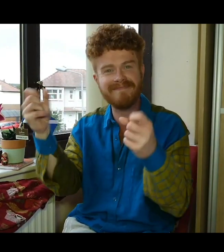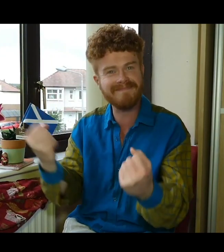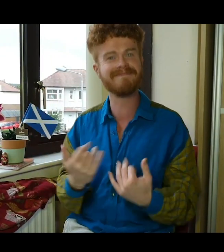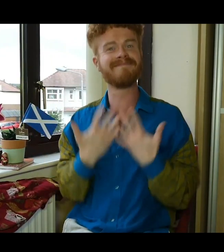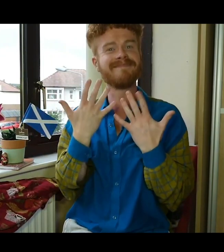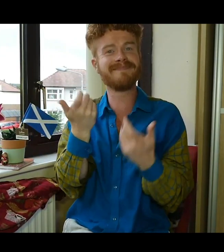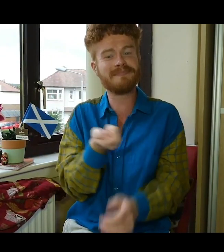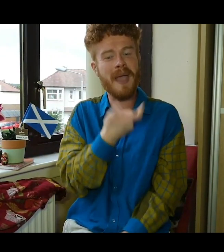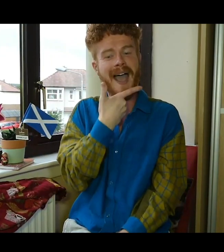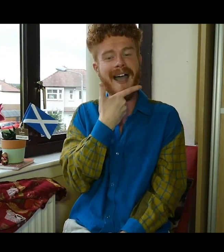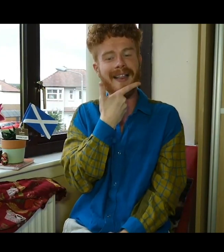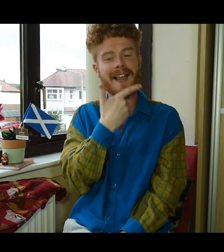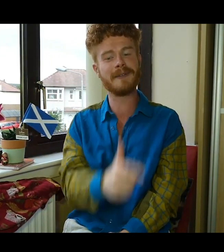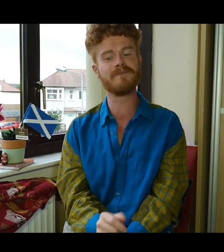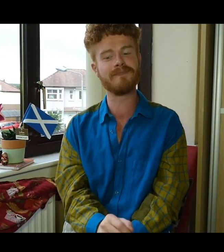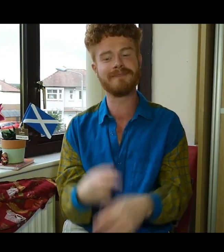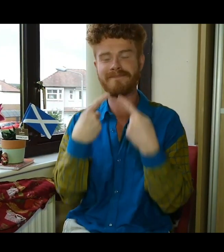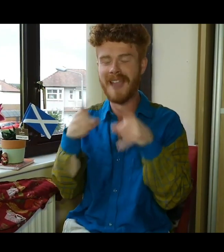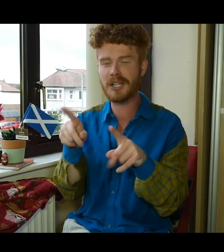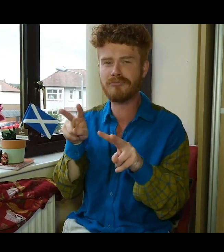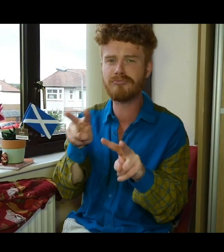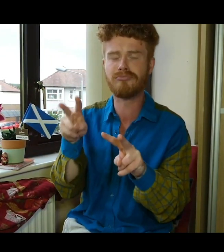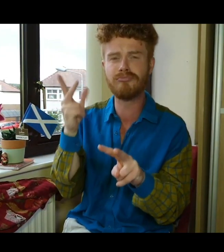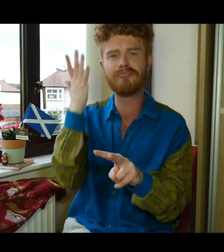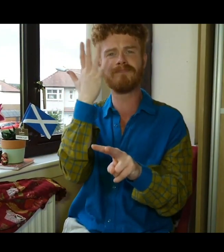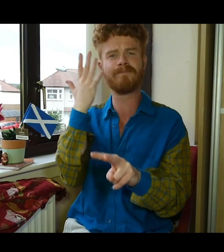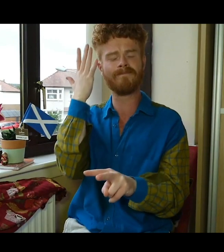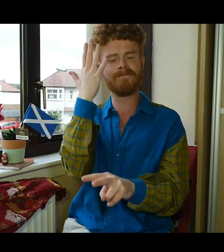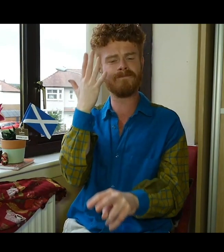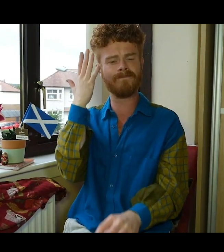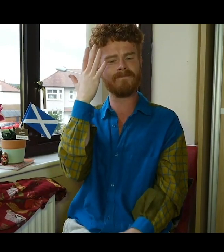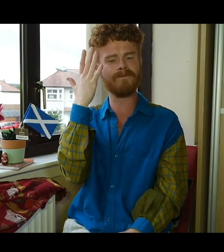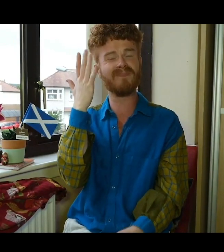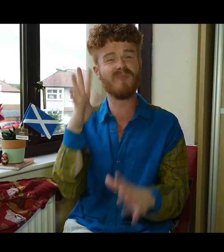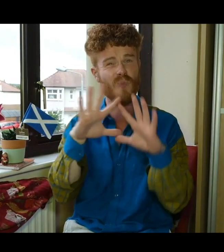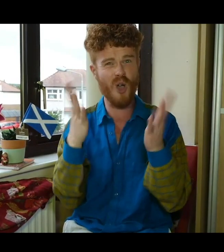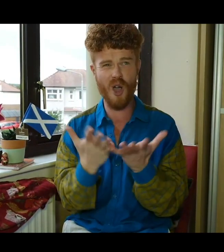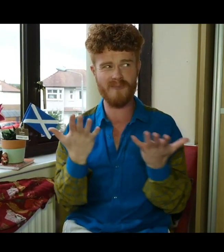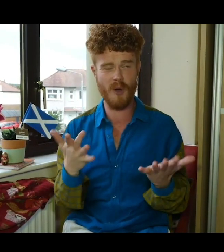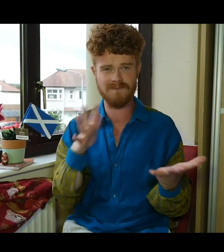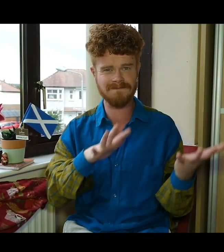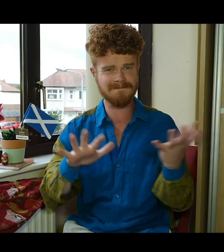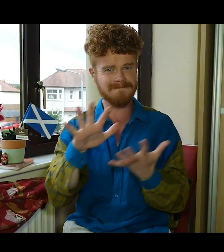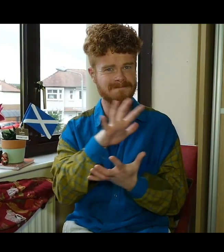and think I think the world is a little strange at the moment.